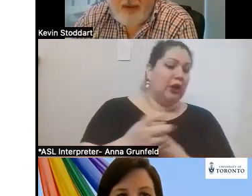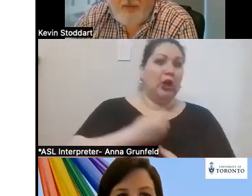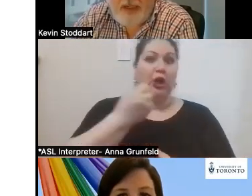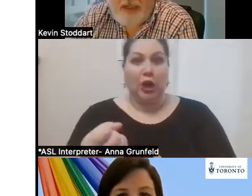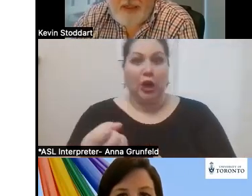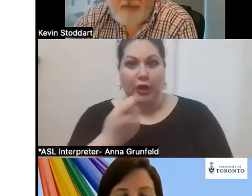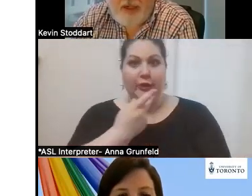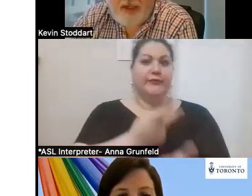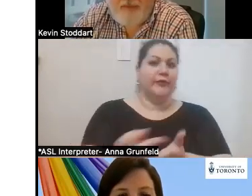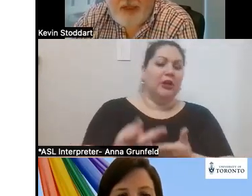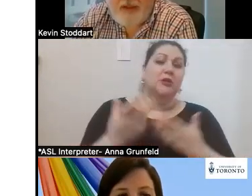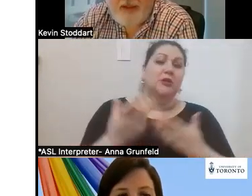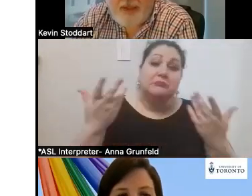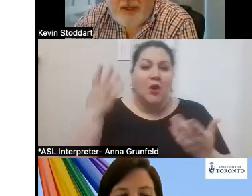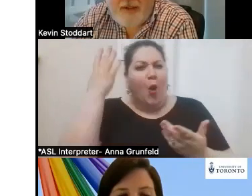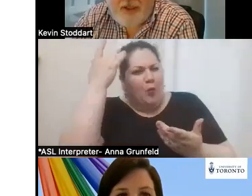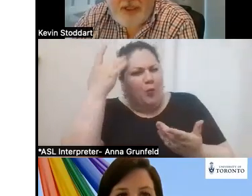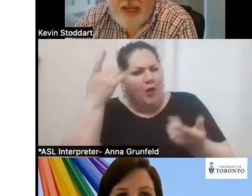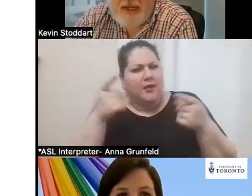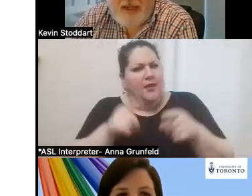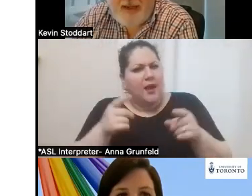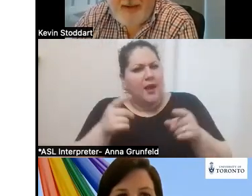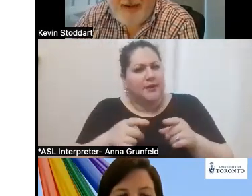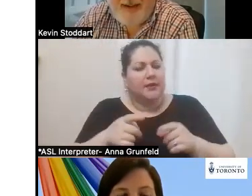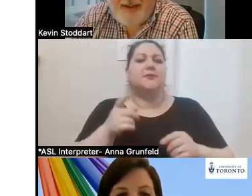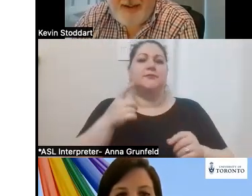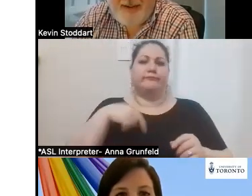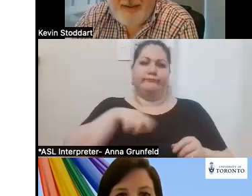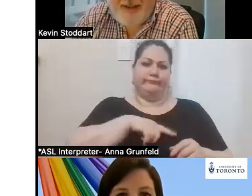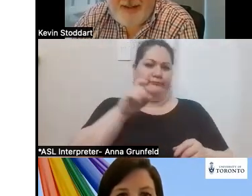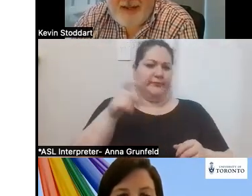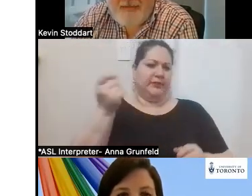We need to kind of be understanding the need